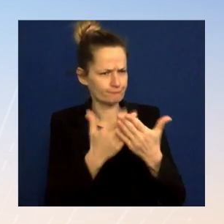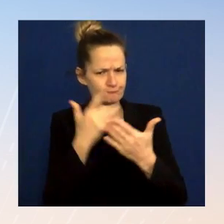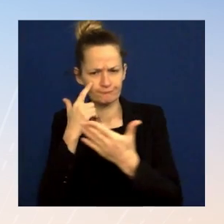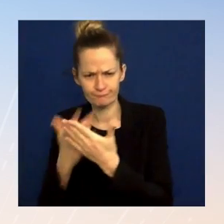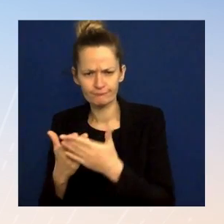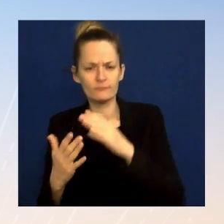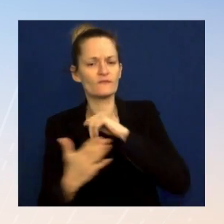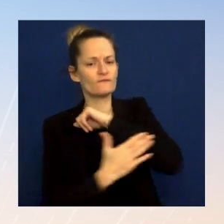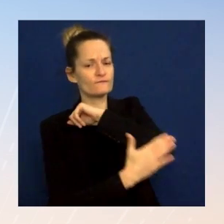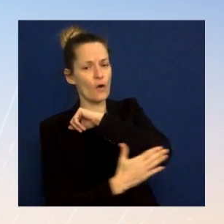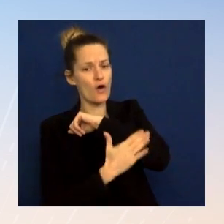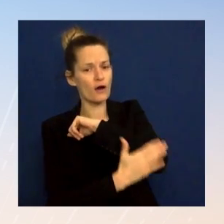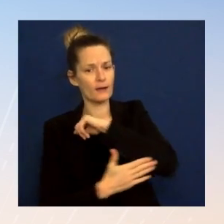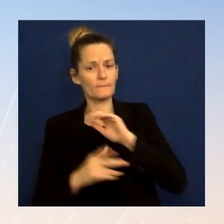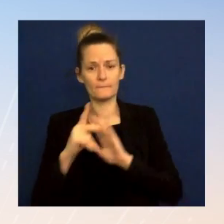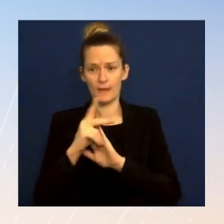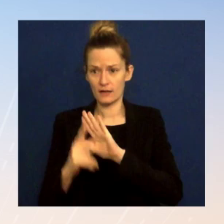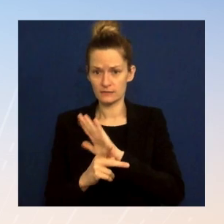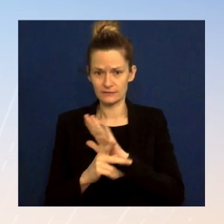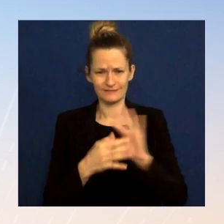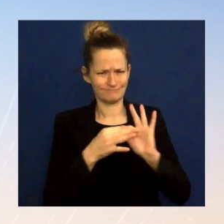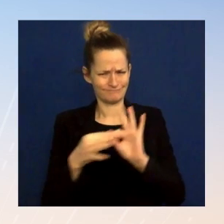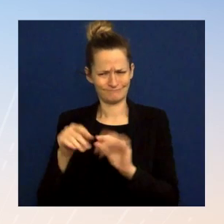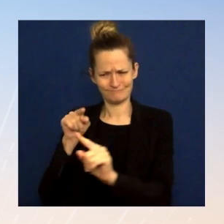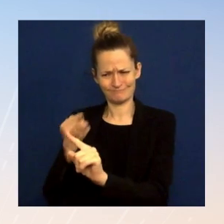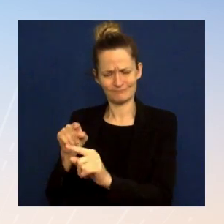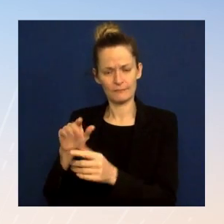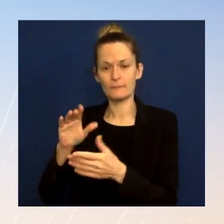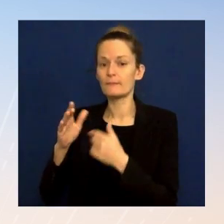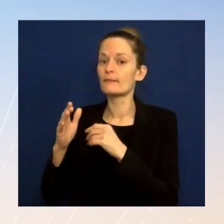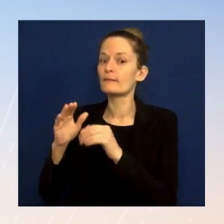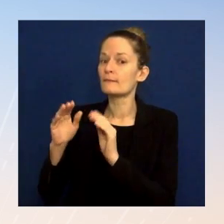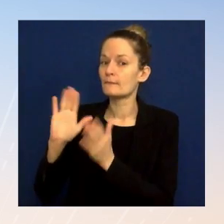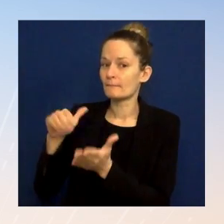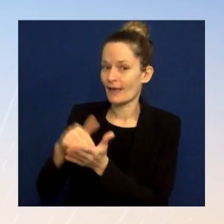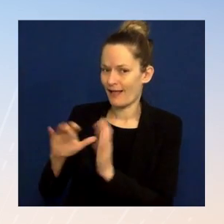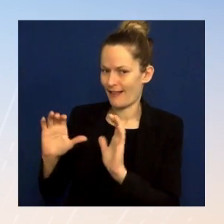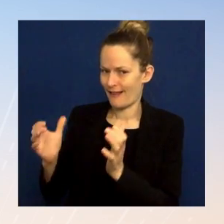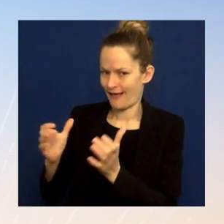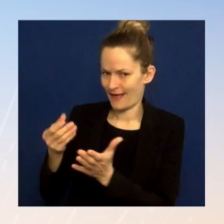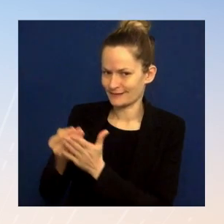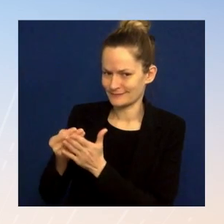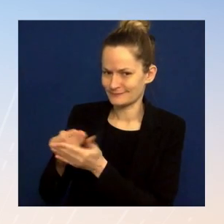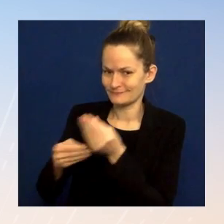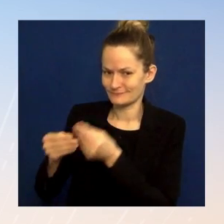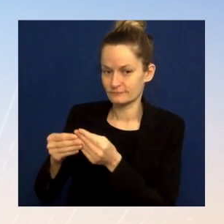he will cement progress on the global minimum tax -- a major achievement secured with American leadership,